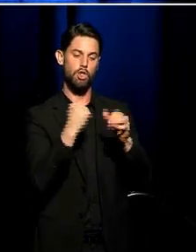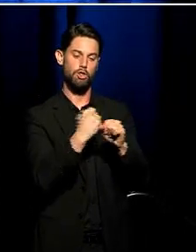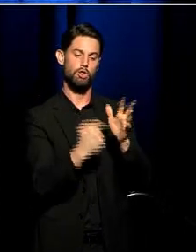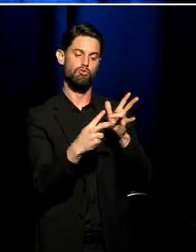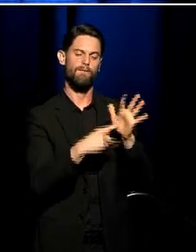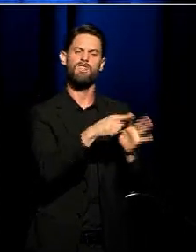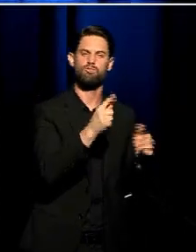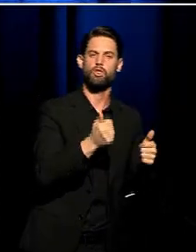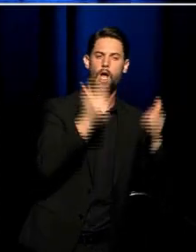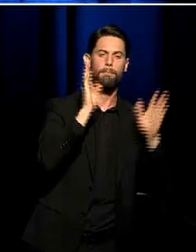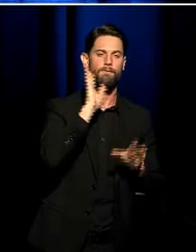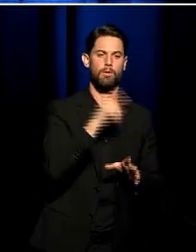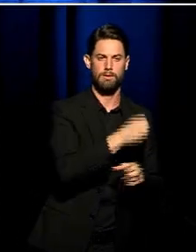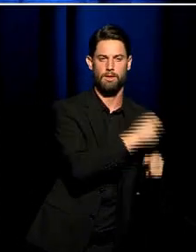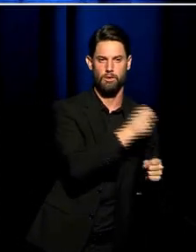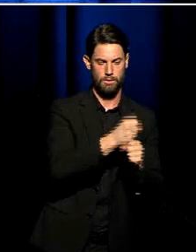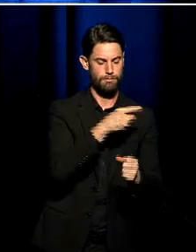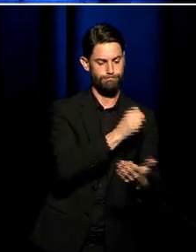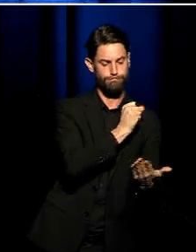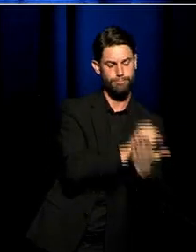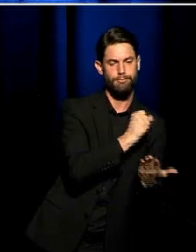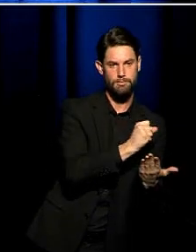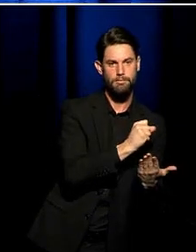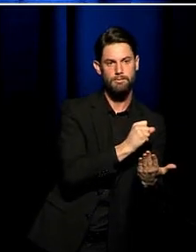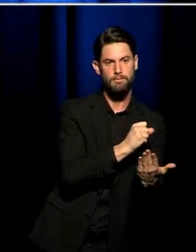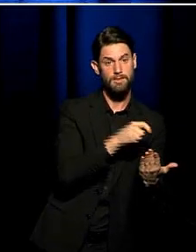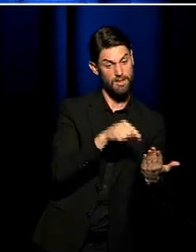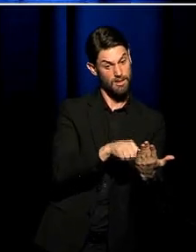Australia, and by amending Letters Patent issued under the seal of the Honourable